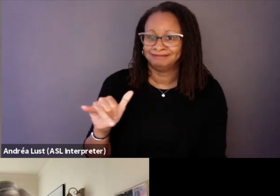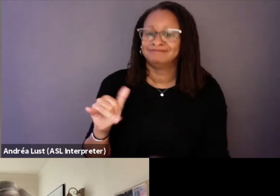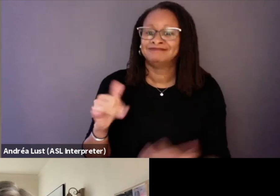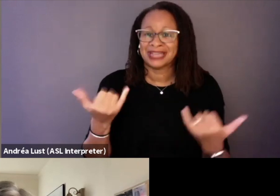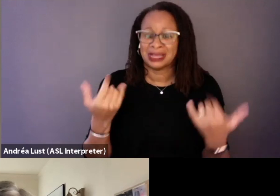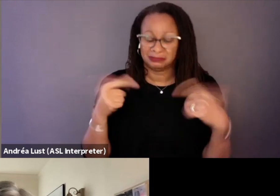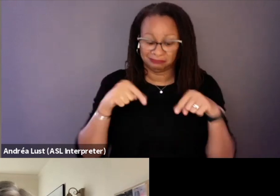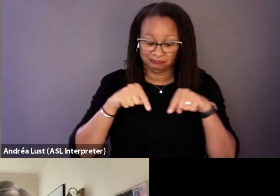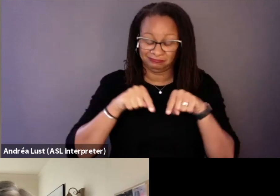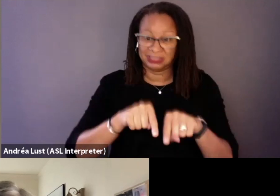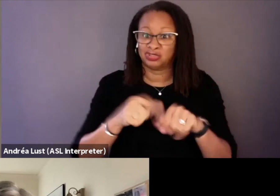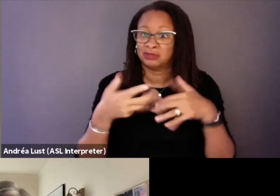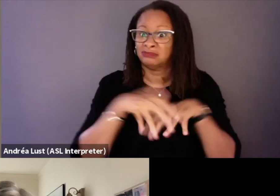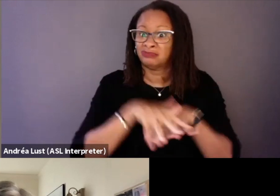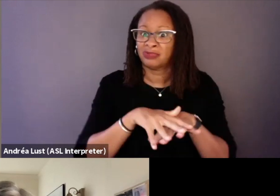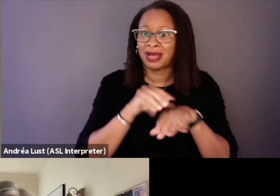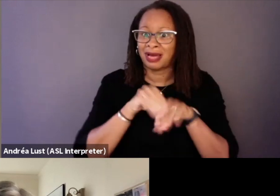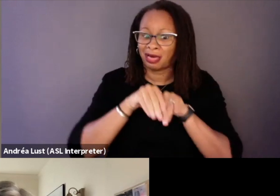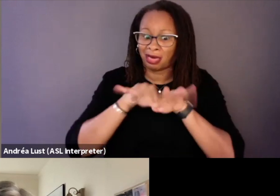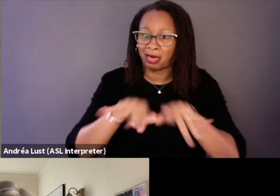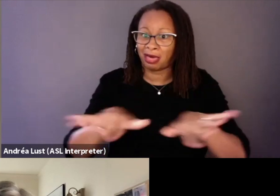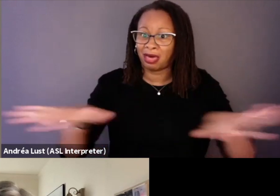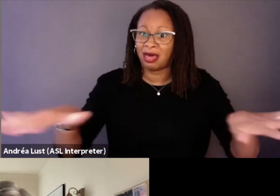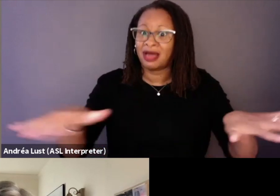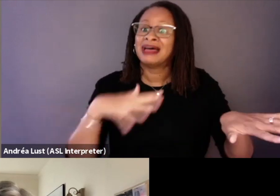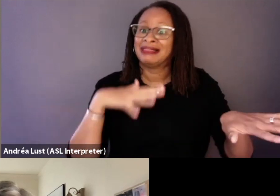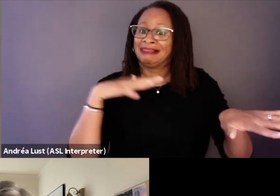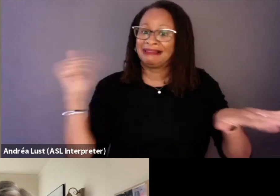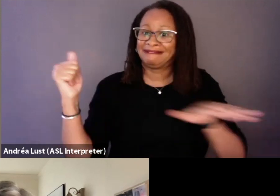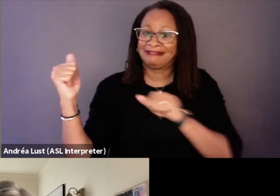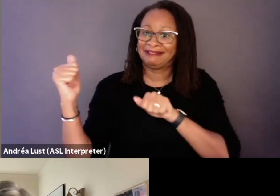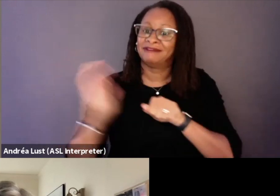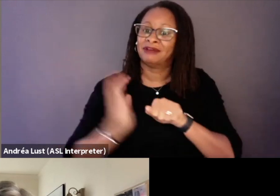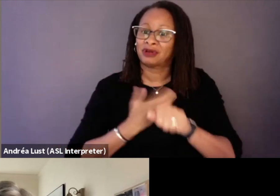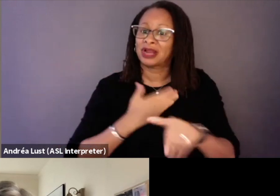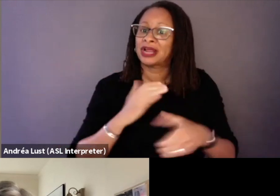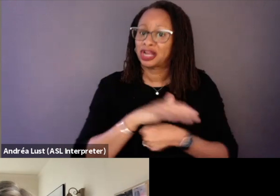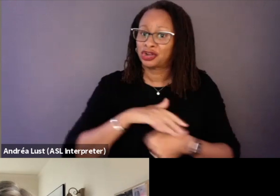And in a way, delving more into the society,